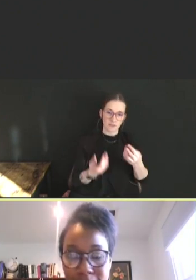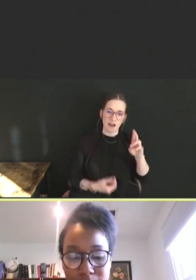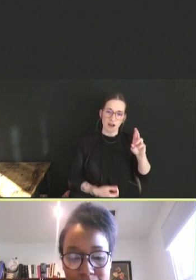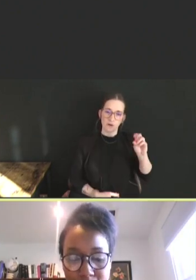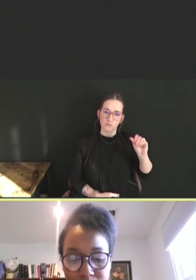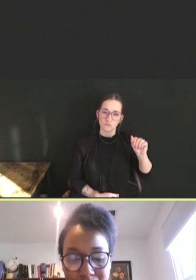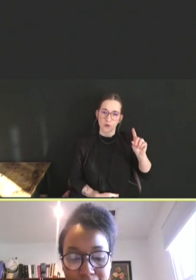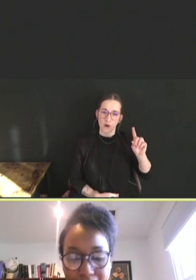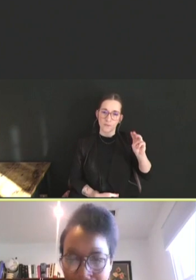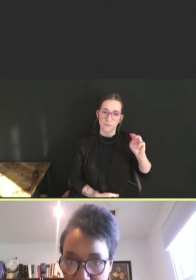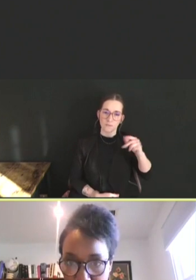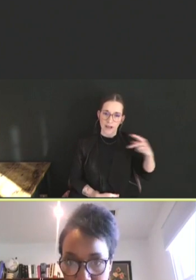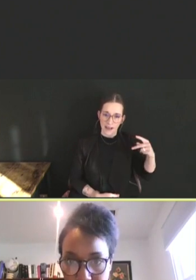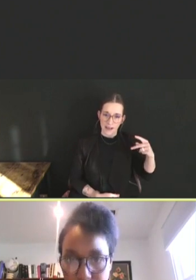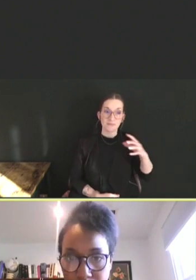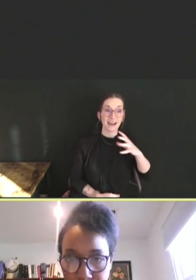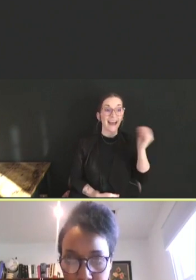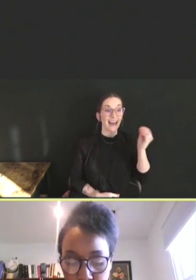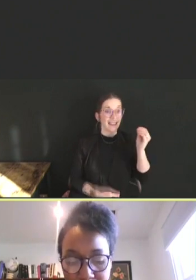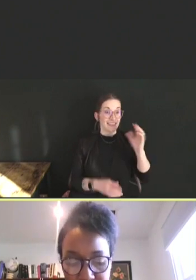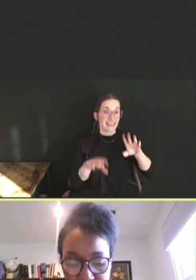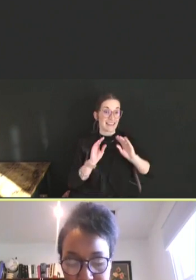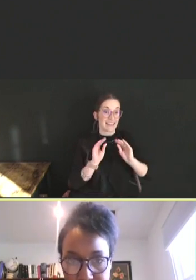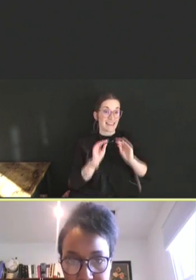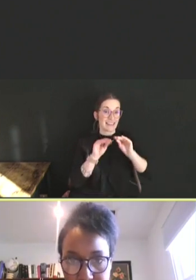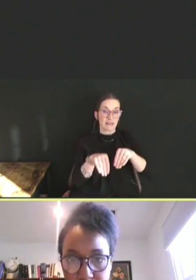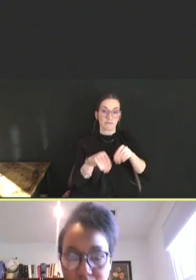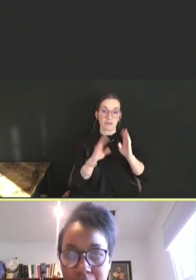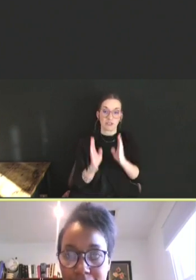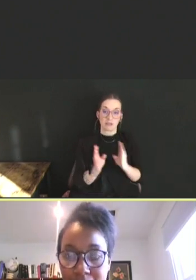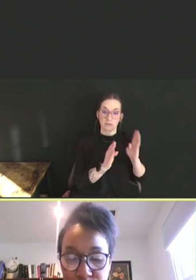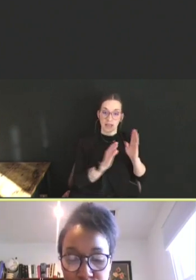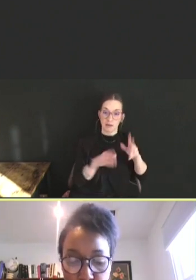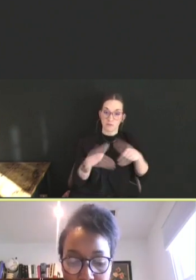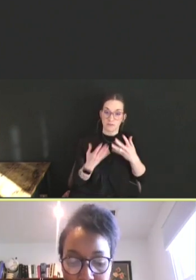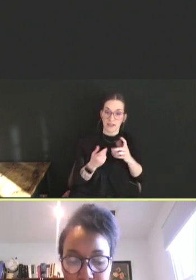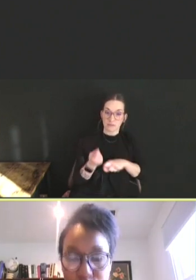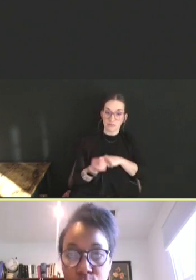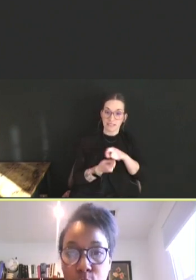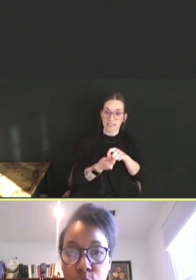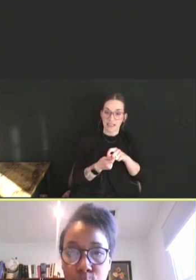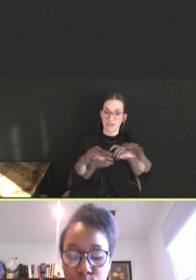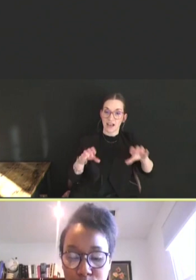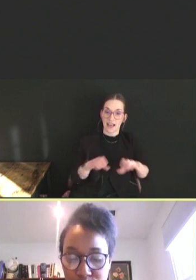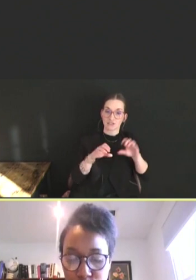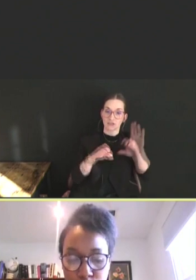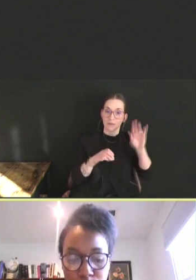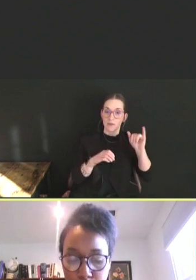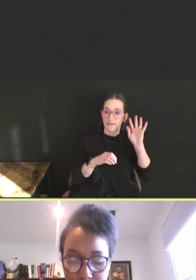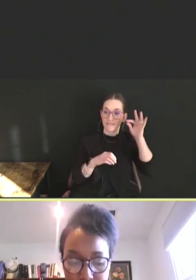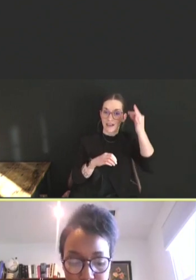specific actions by federal agencies. It describes who is doing what.